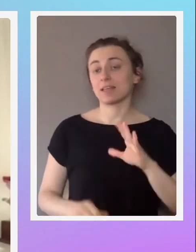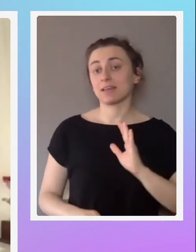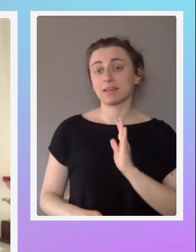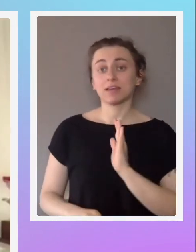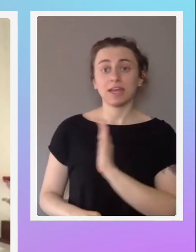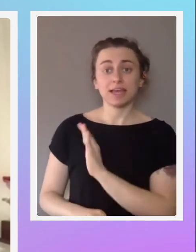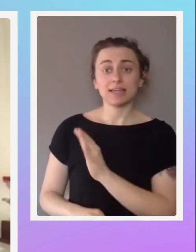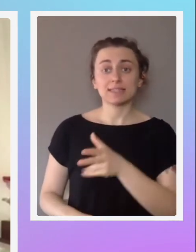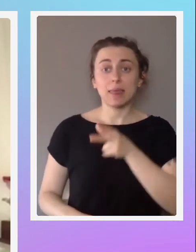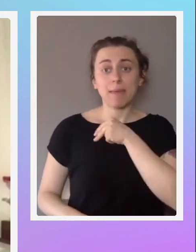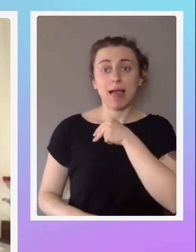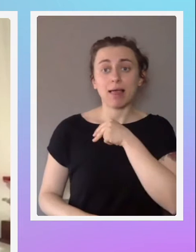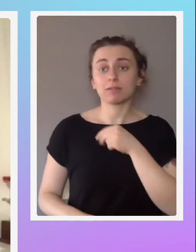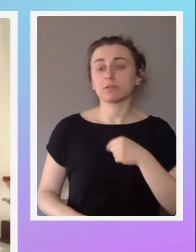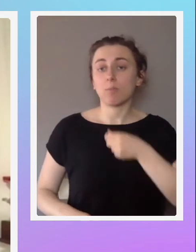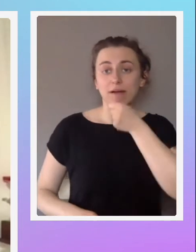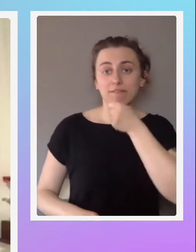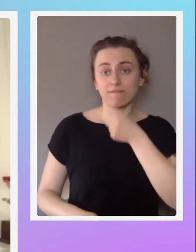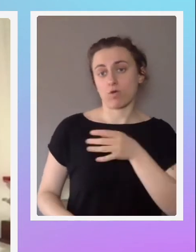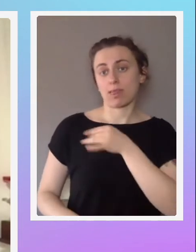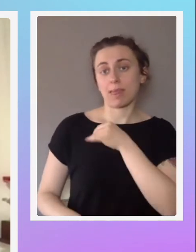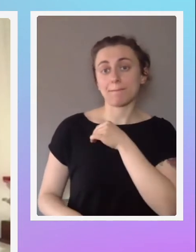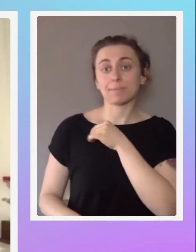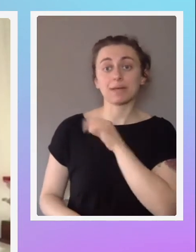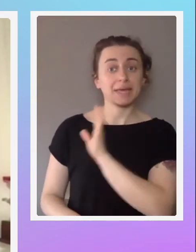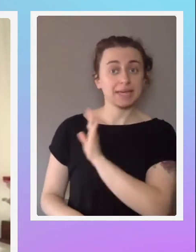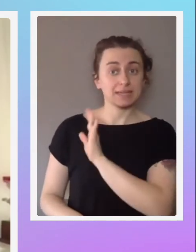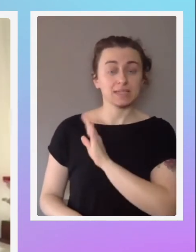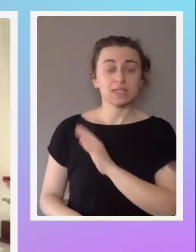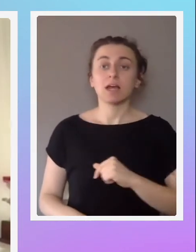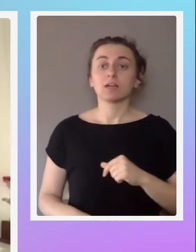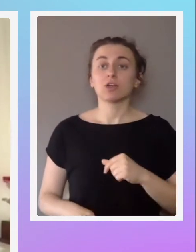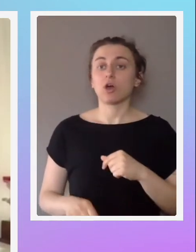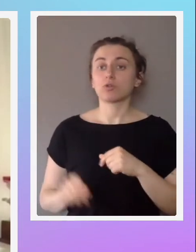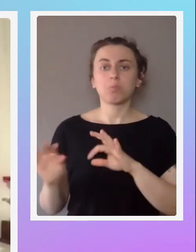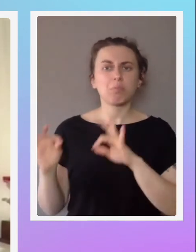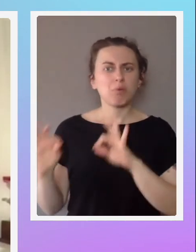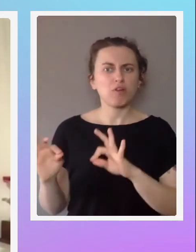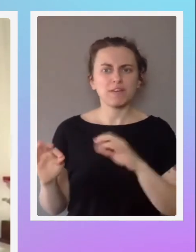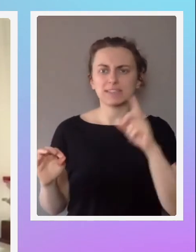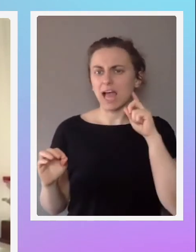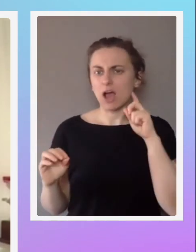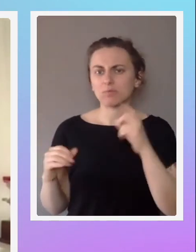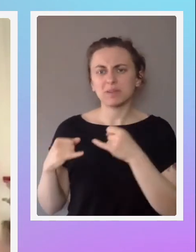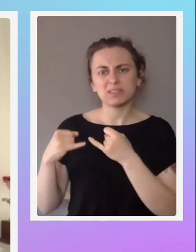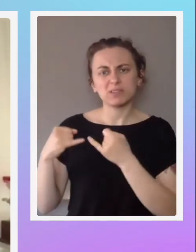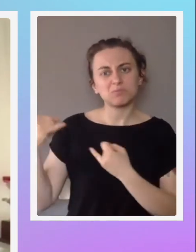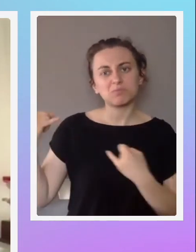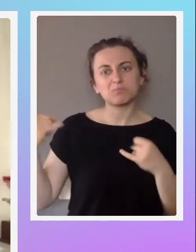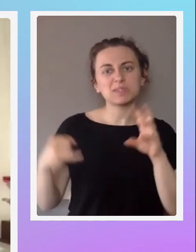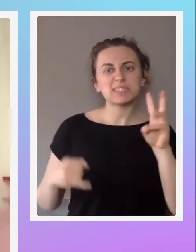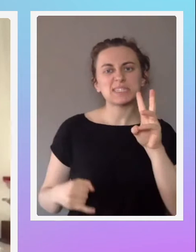because the distance between the mouth and the microphone is six inches she's getting very high quality signal